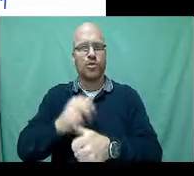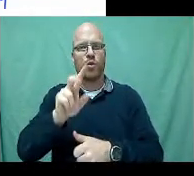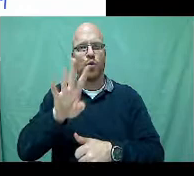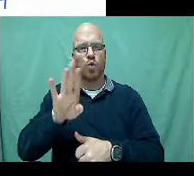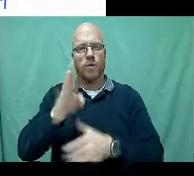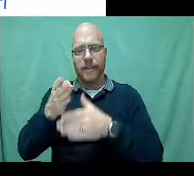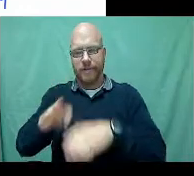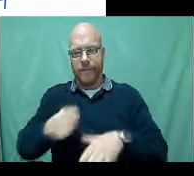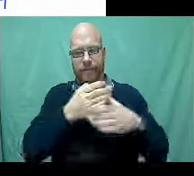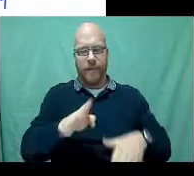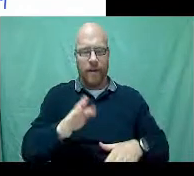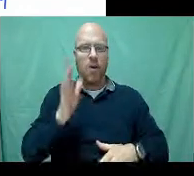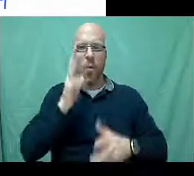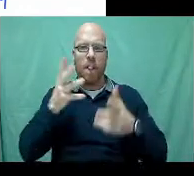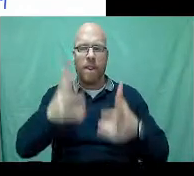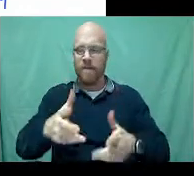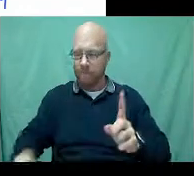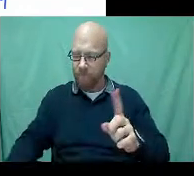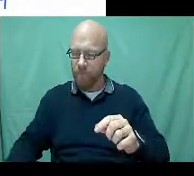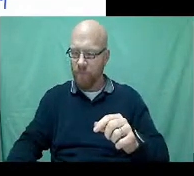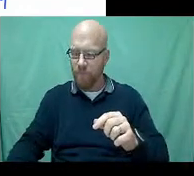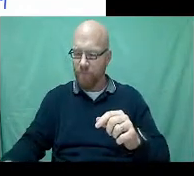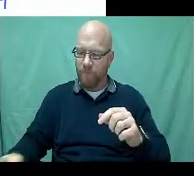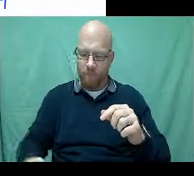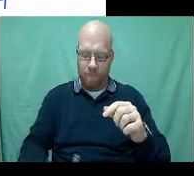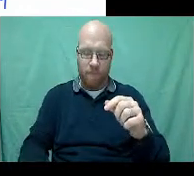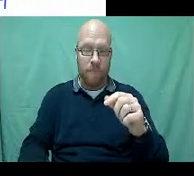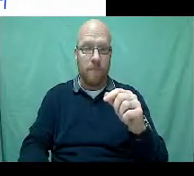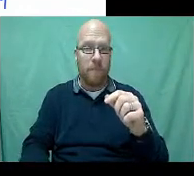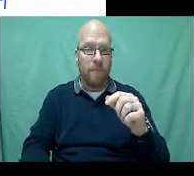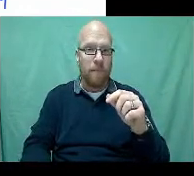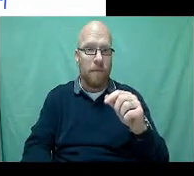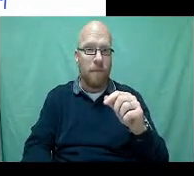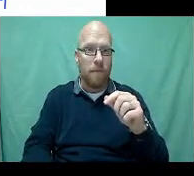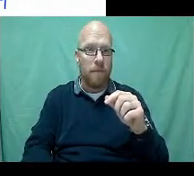And it should leave this in the middle, on the inside.